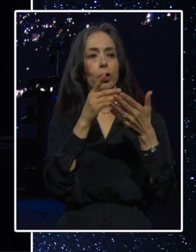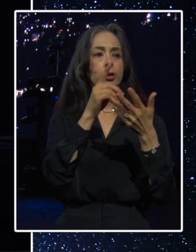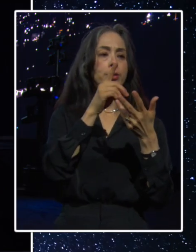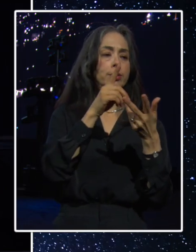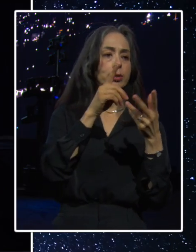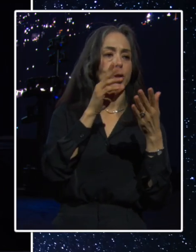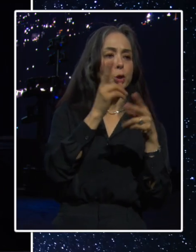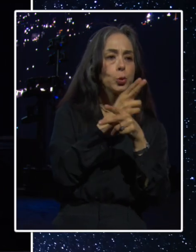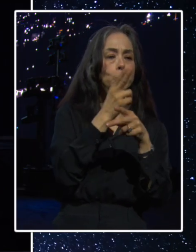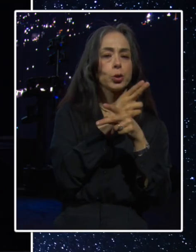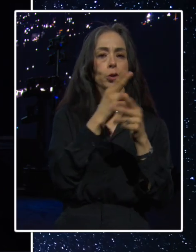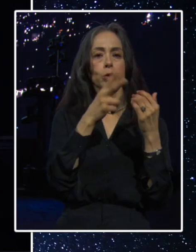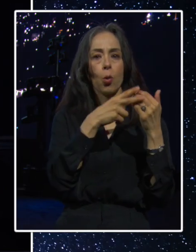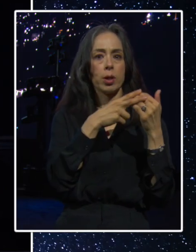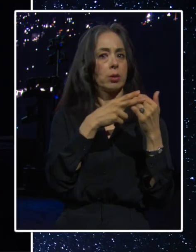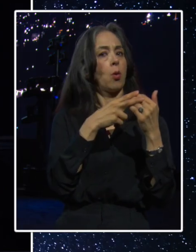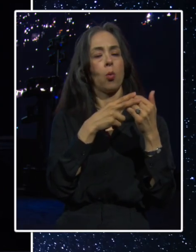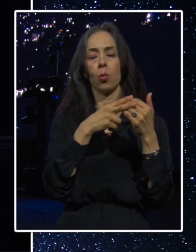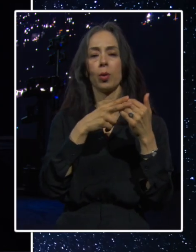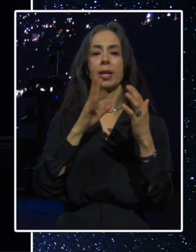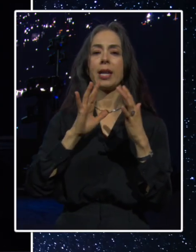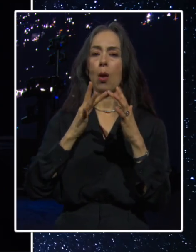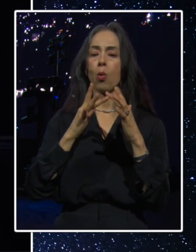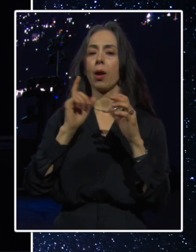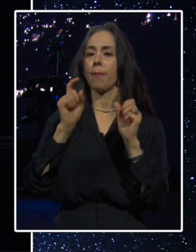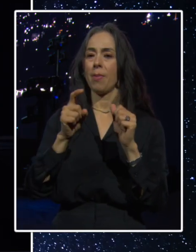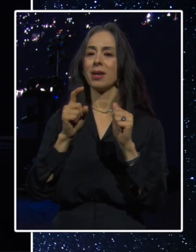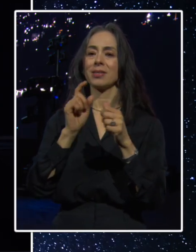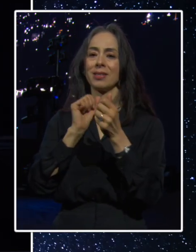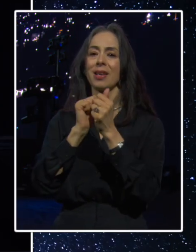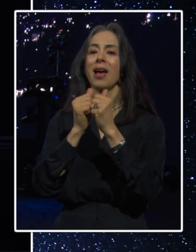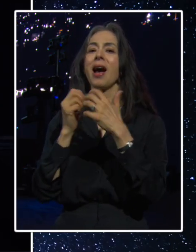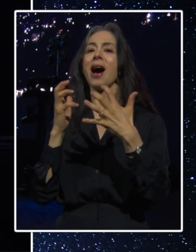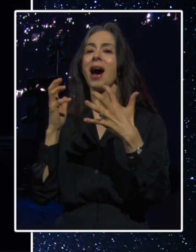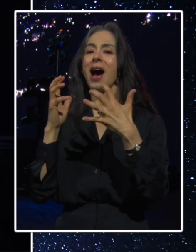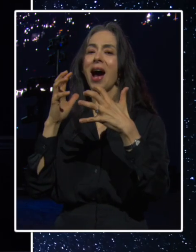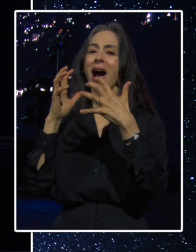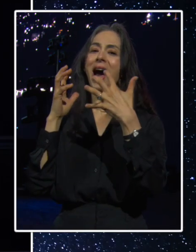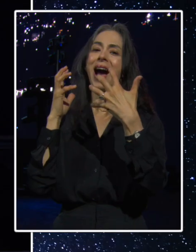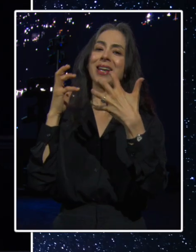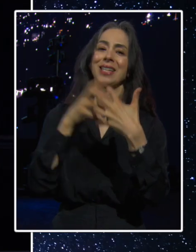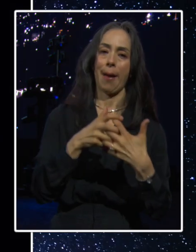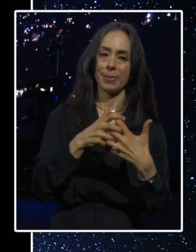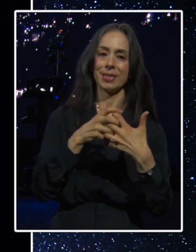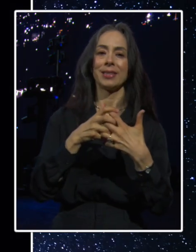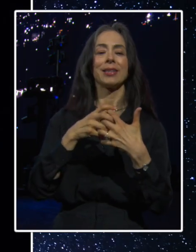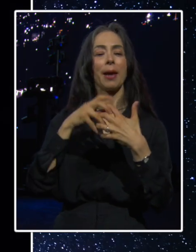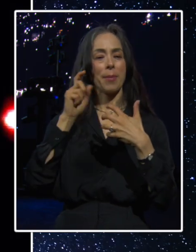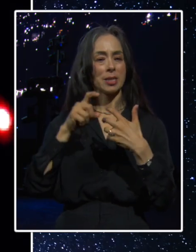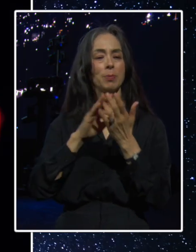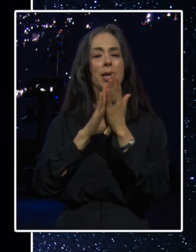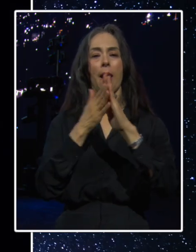Your network must adapt, it must scale, it must continually become more intelligent.